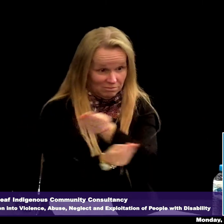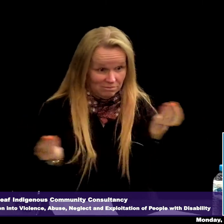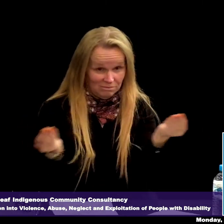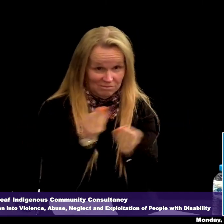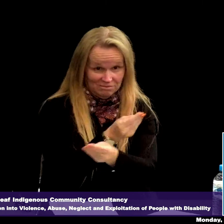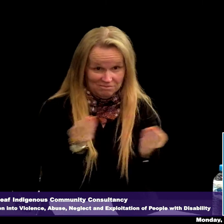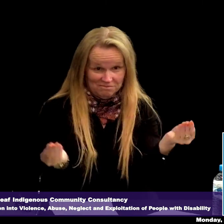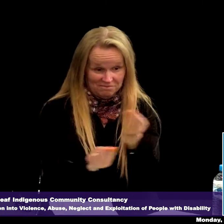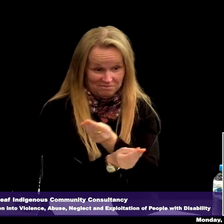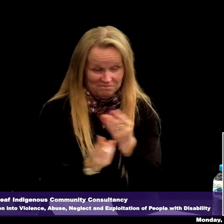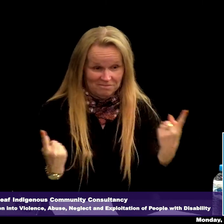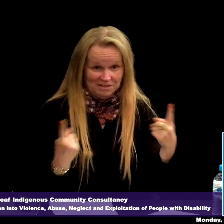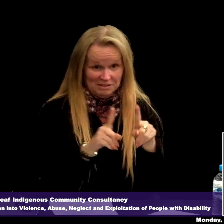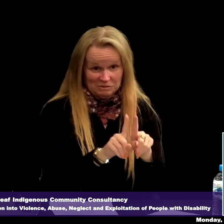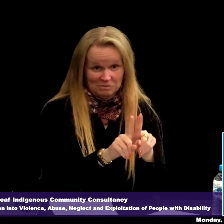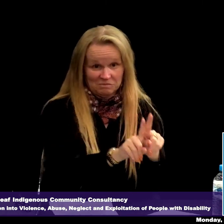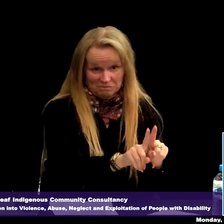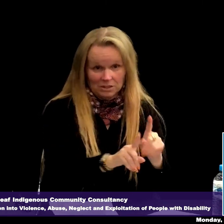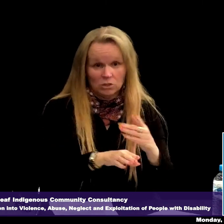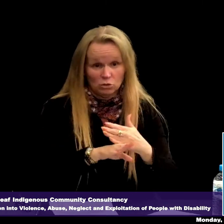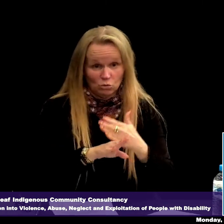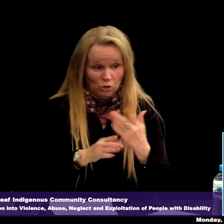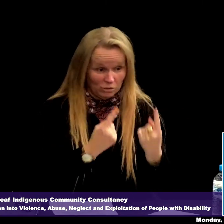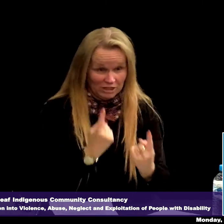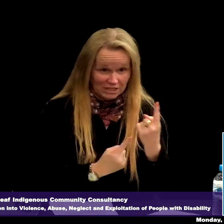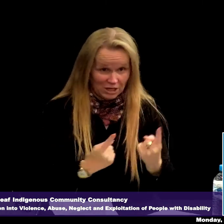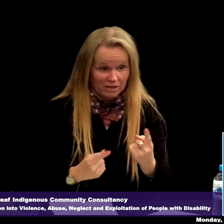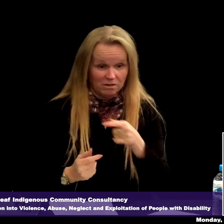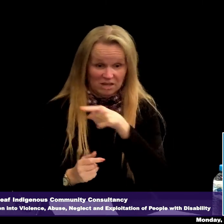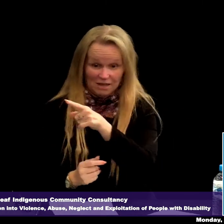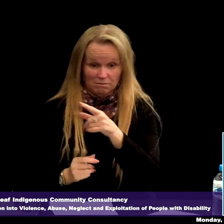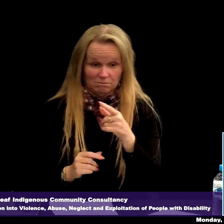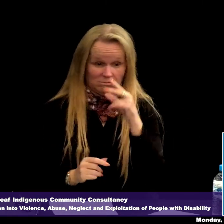be able to get in touch with this older Deaf man for mentoring purposes, and perhaps they